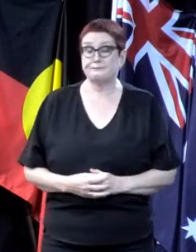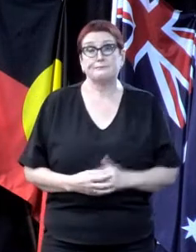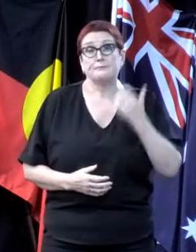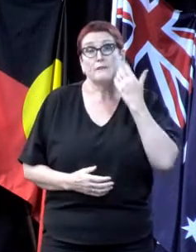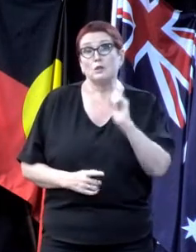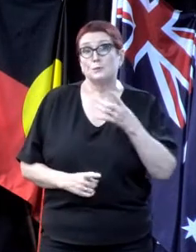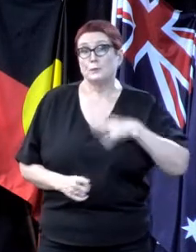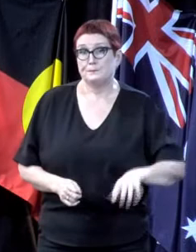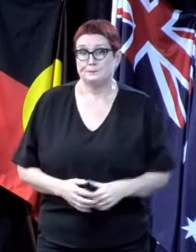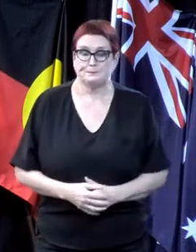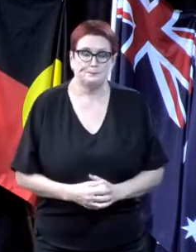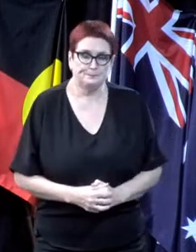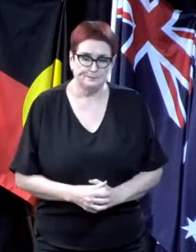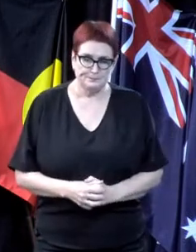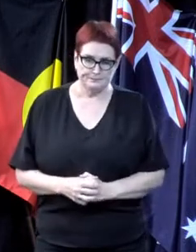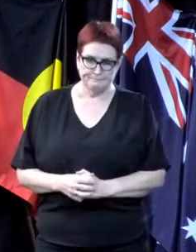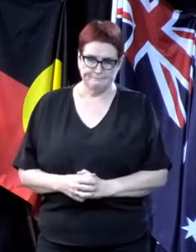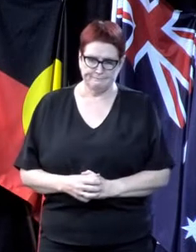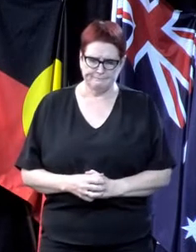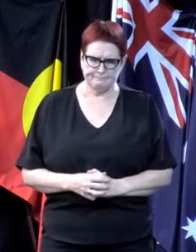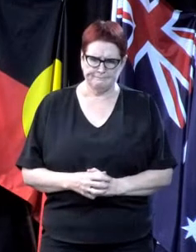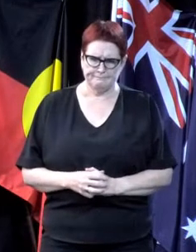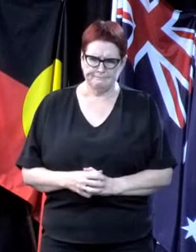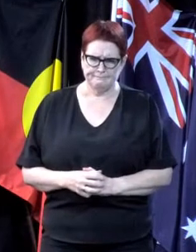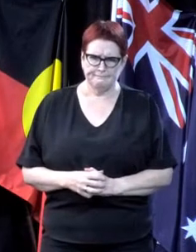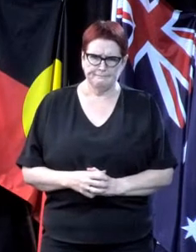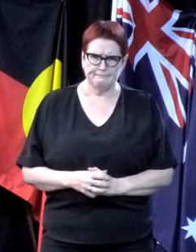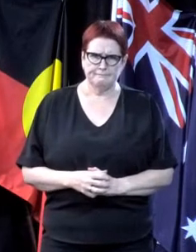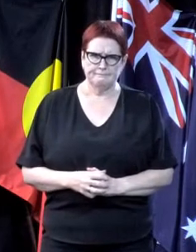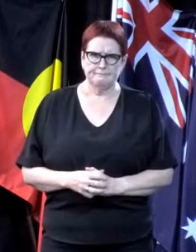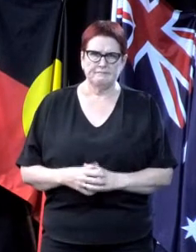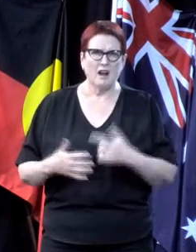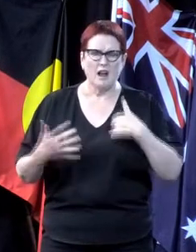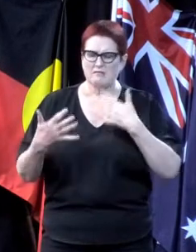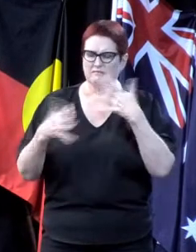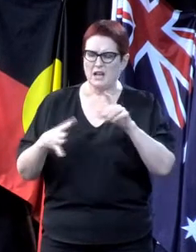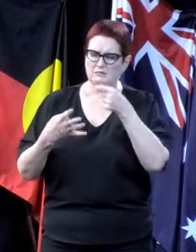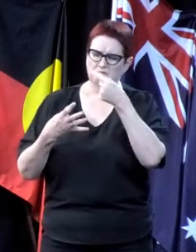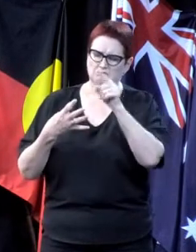So, as you’ve mentioned, we’ve covered off a lot of the things that were o the list already and that are included in our statement.